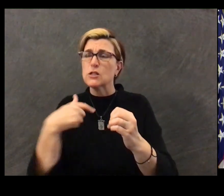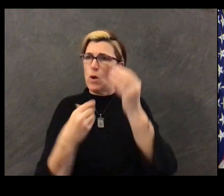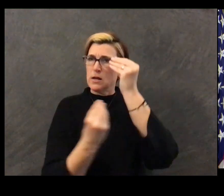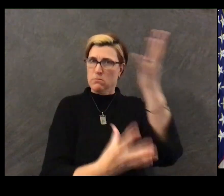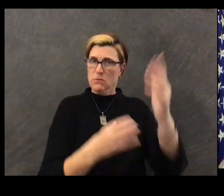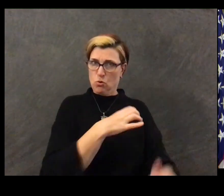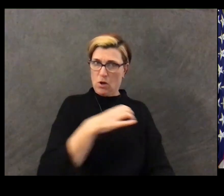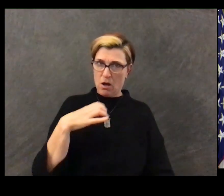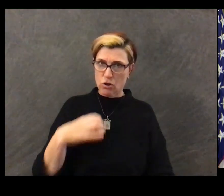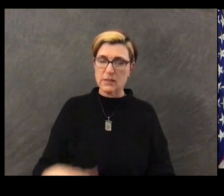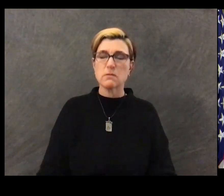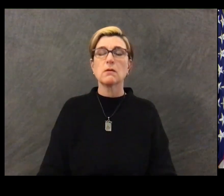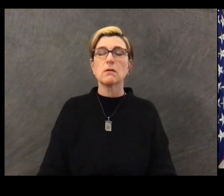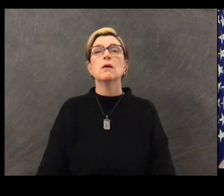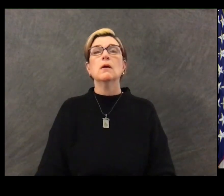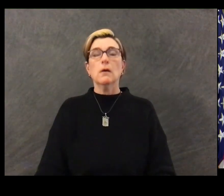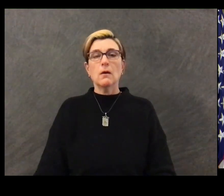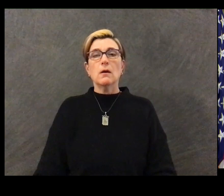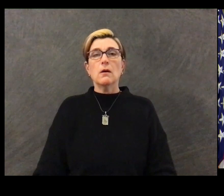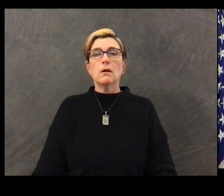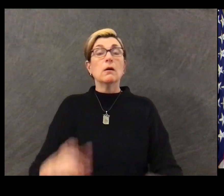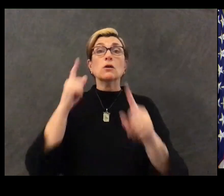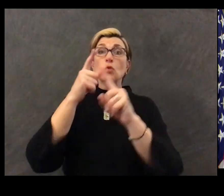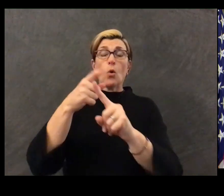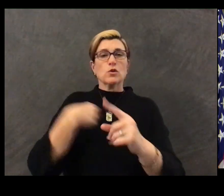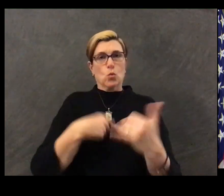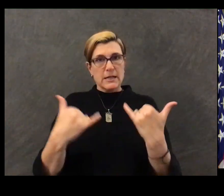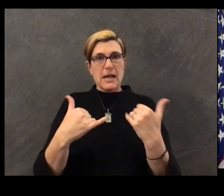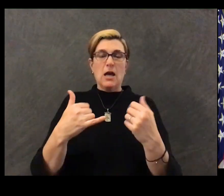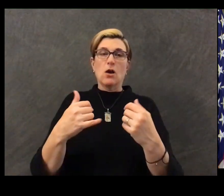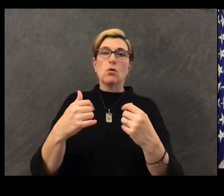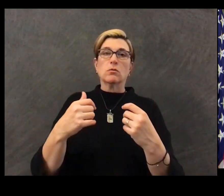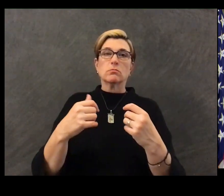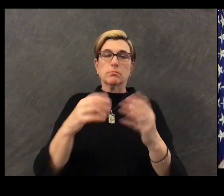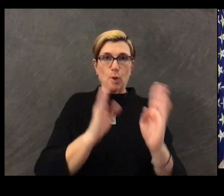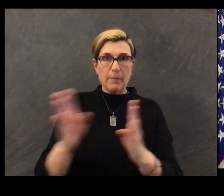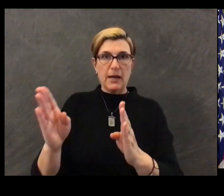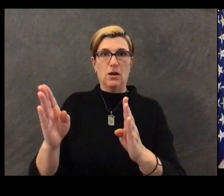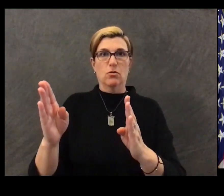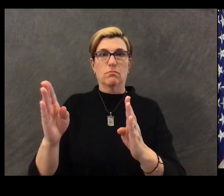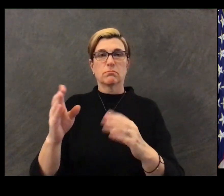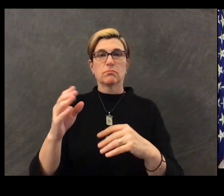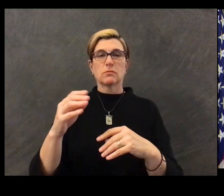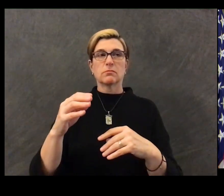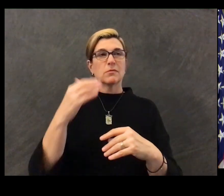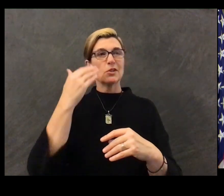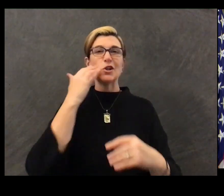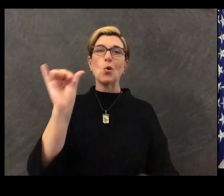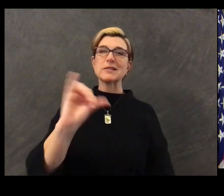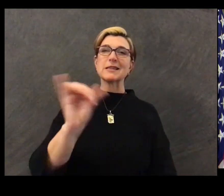building ourselves a strong base and we're building ourselves a wall that's very different from the kind of walls that you've been hearing me talking